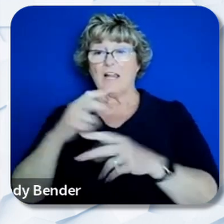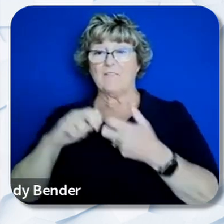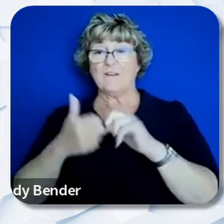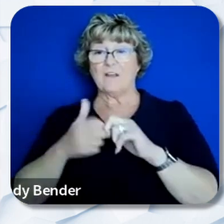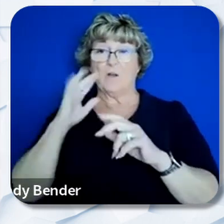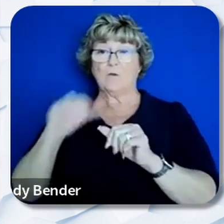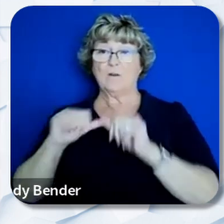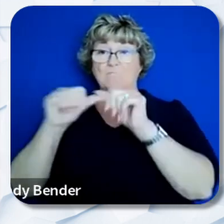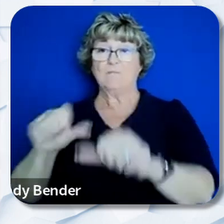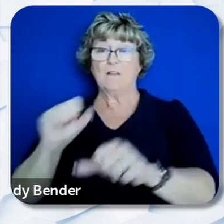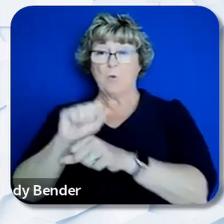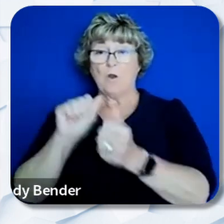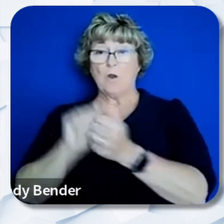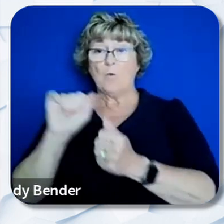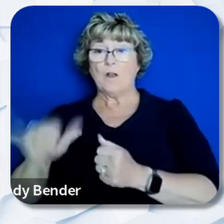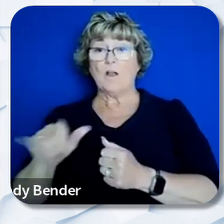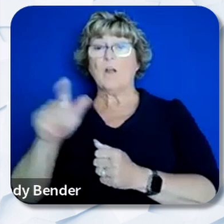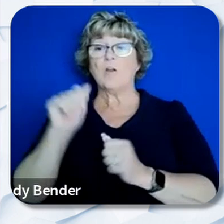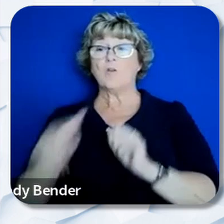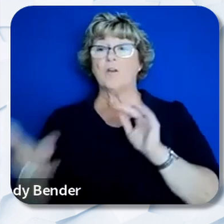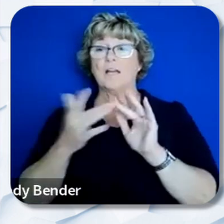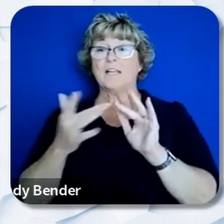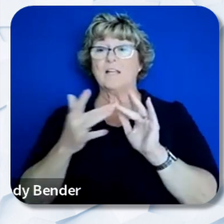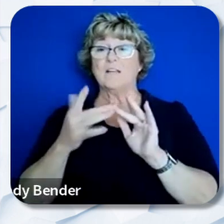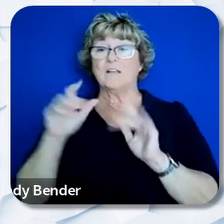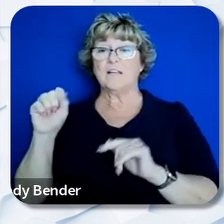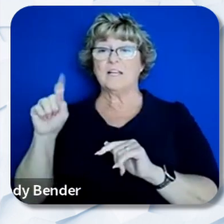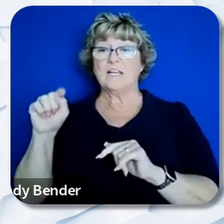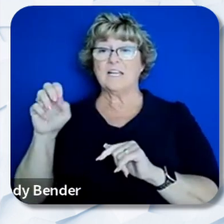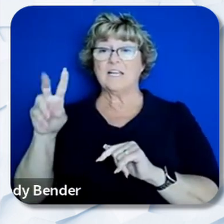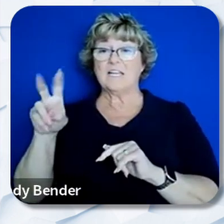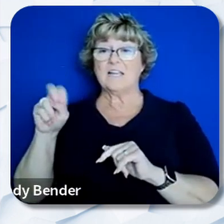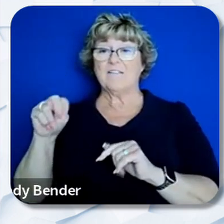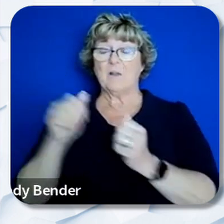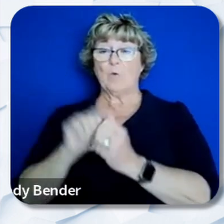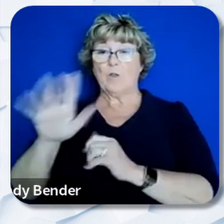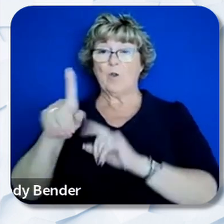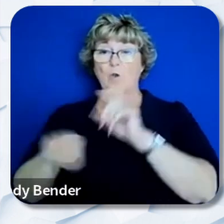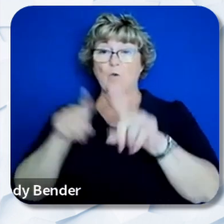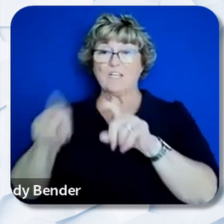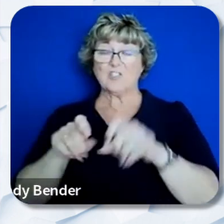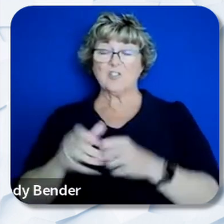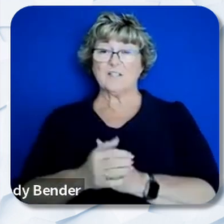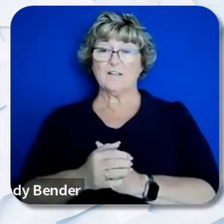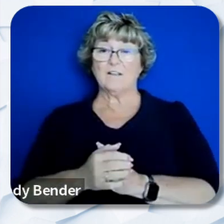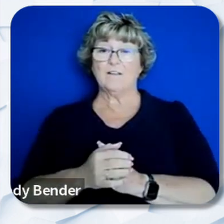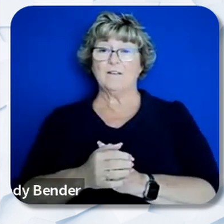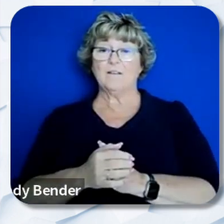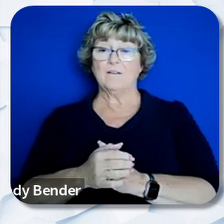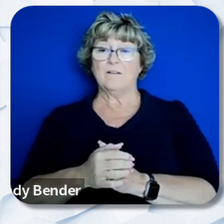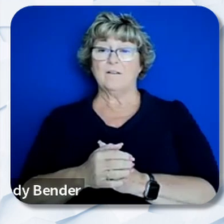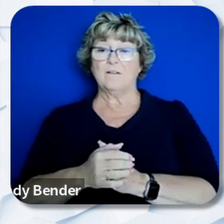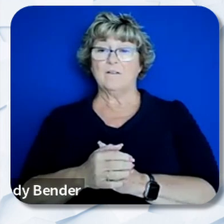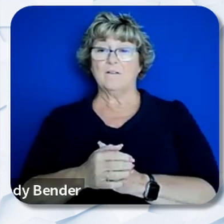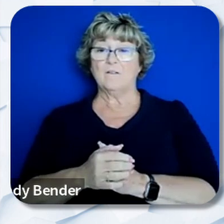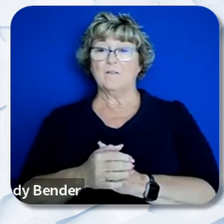work with that, and you can contact Steven with some of those questions about your LEA's